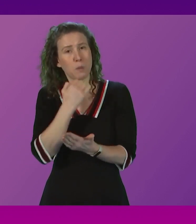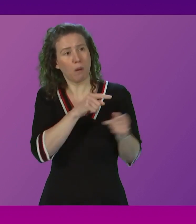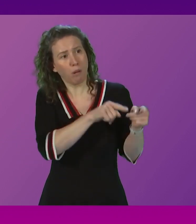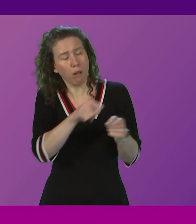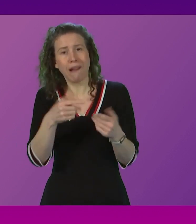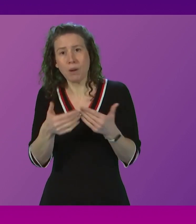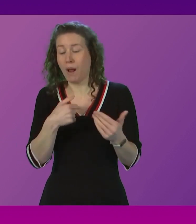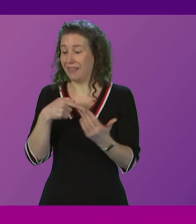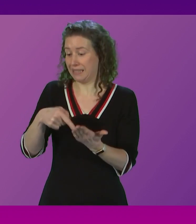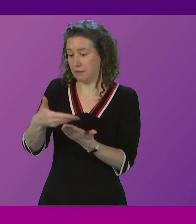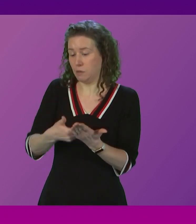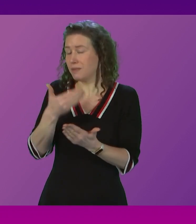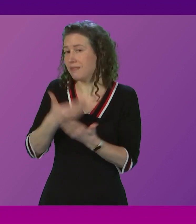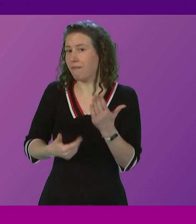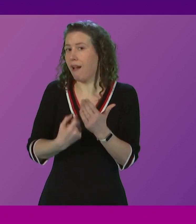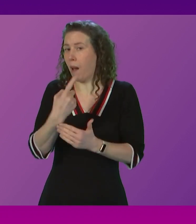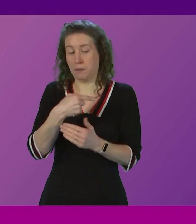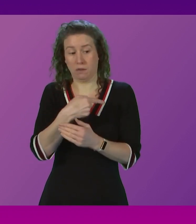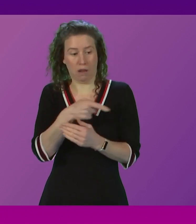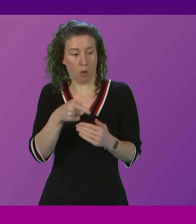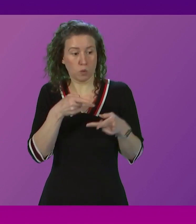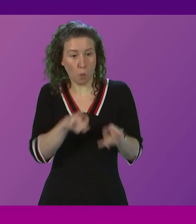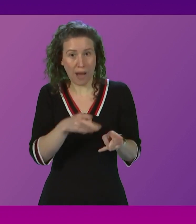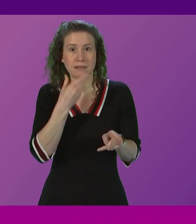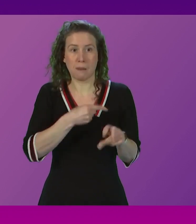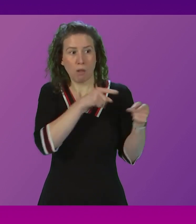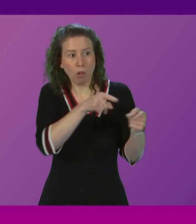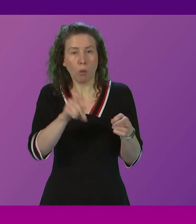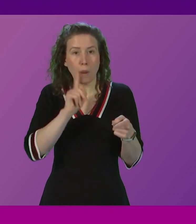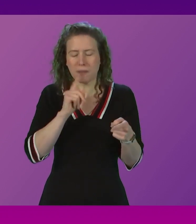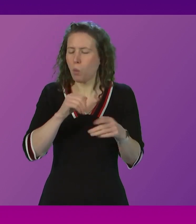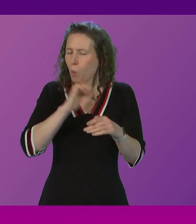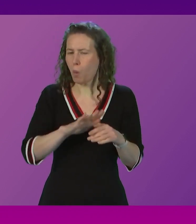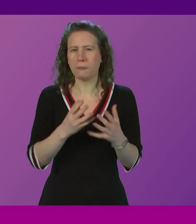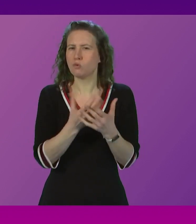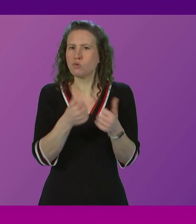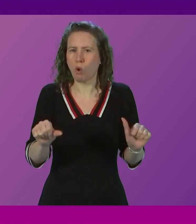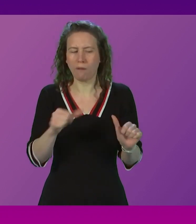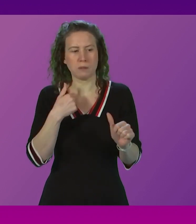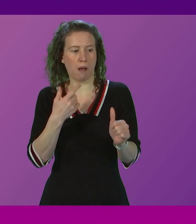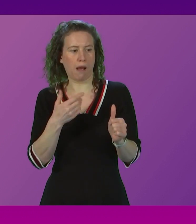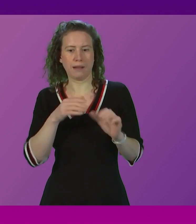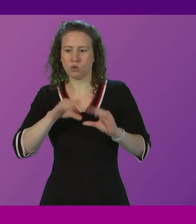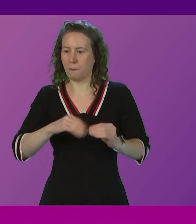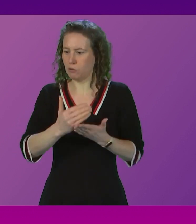would it be the case that any of those ways would be addressed by denying rights to trans people.